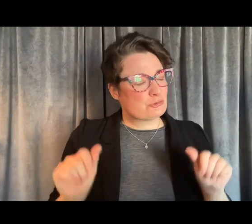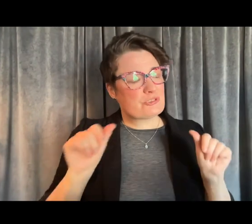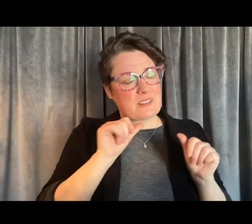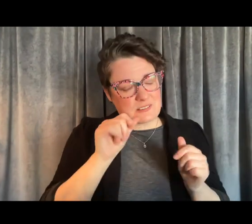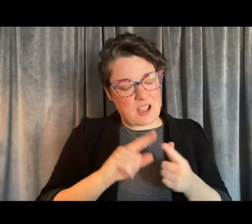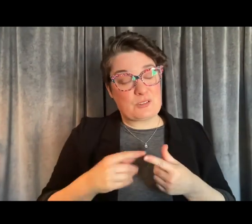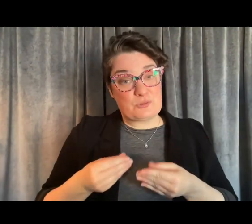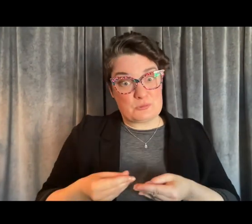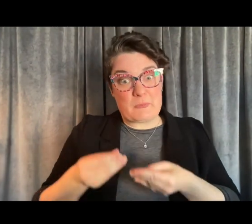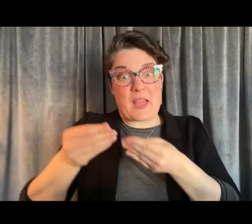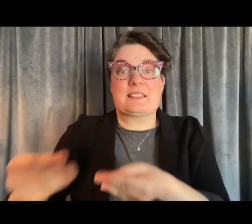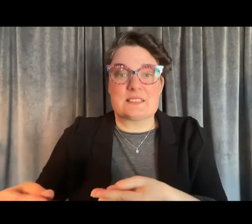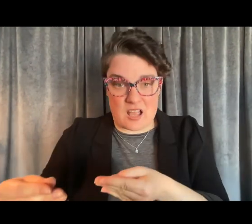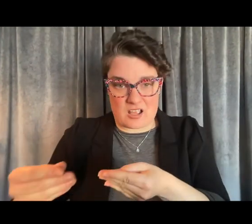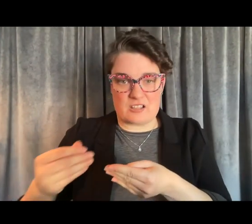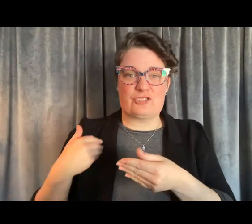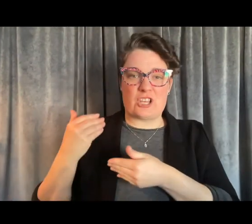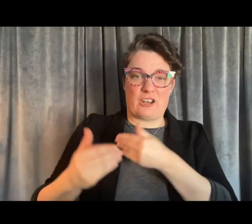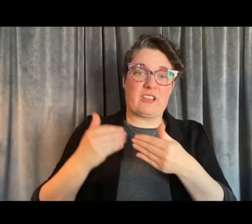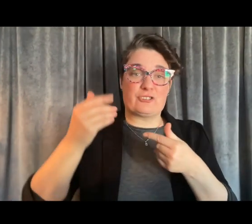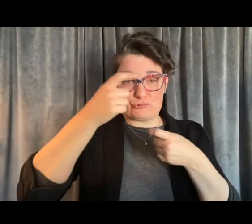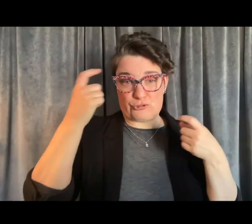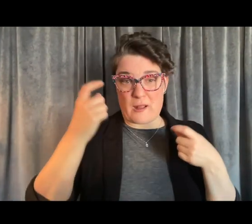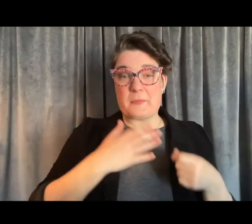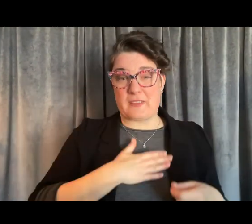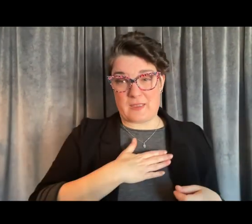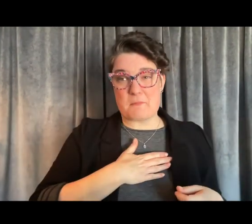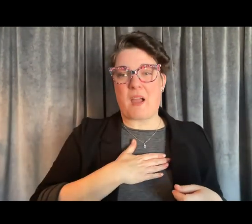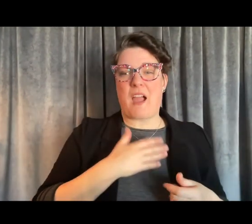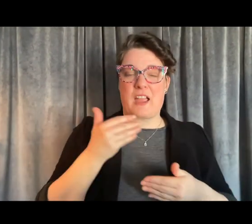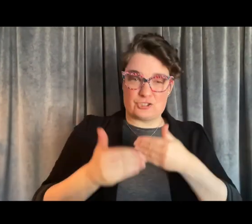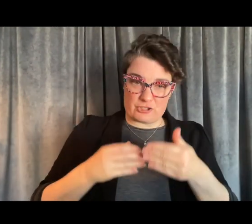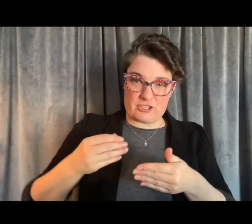generational trauma that my generation and previous generations had and